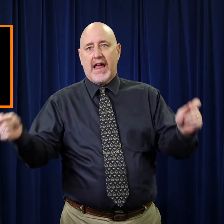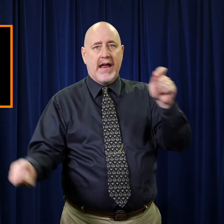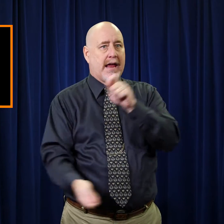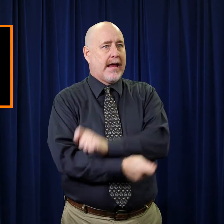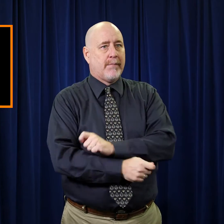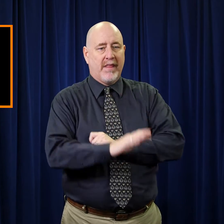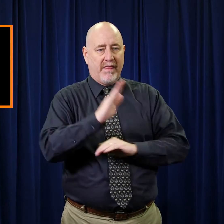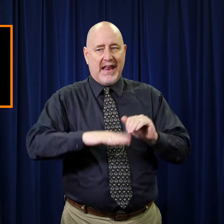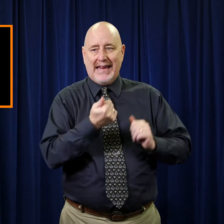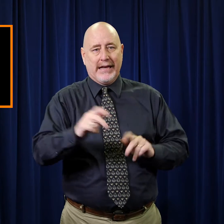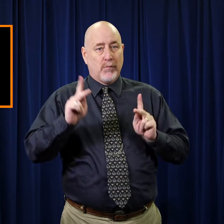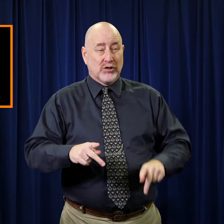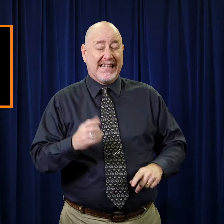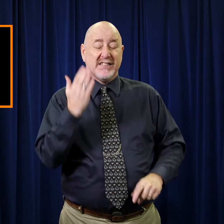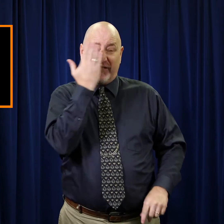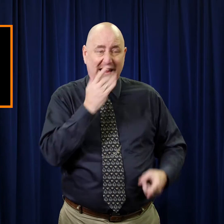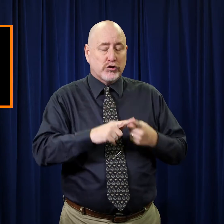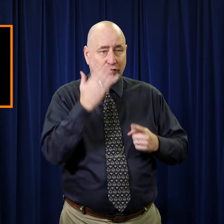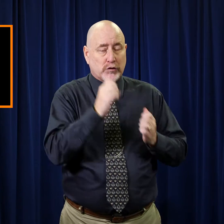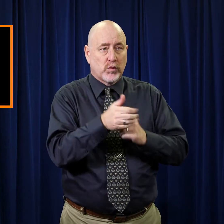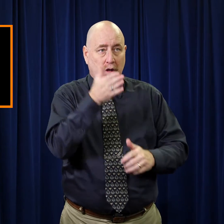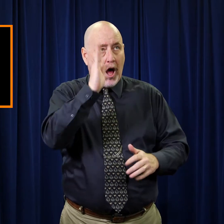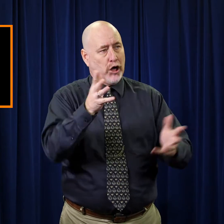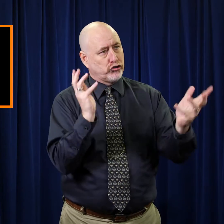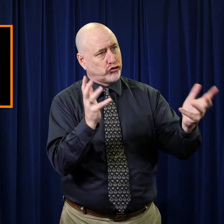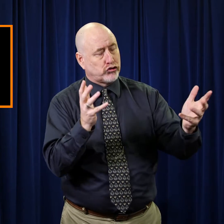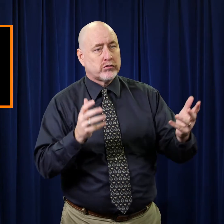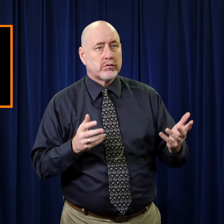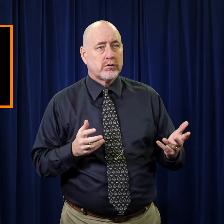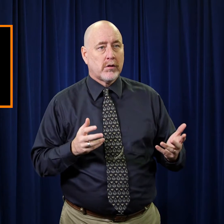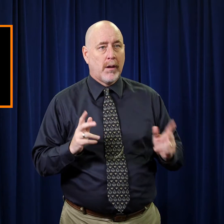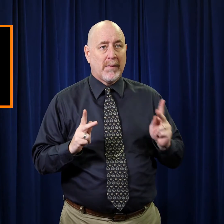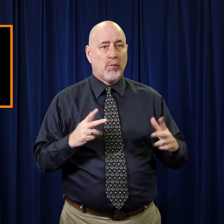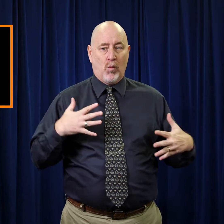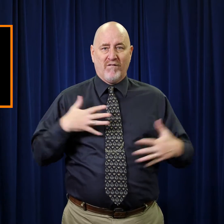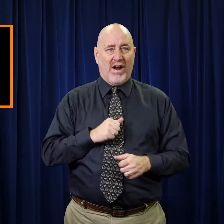from any other man living or dead. He's talked face-to-face with God. And people